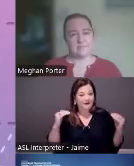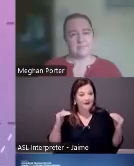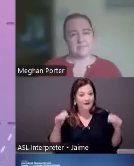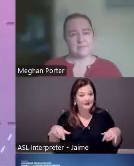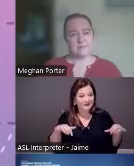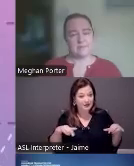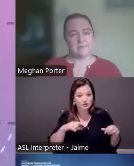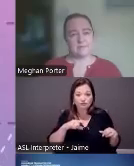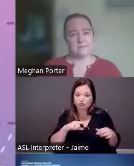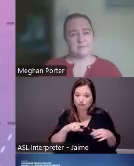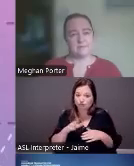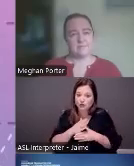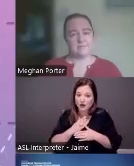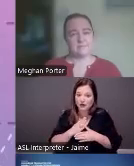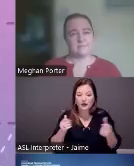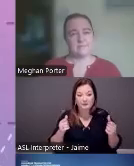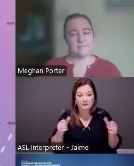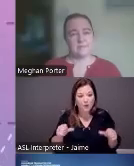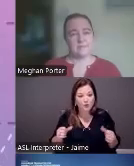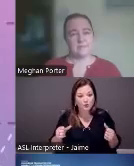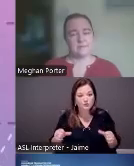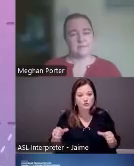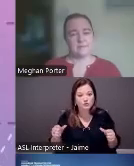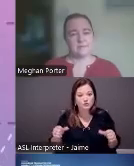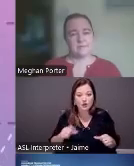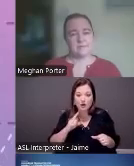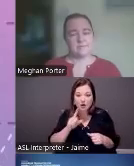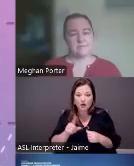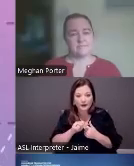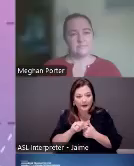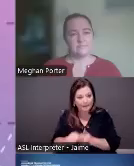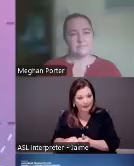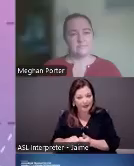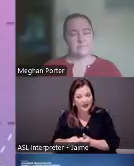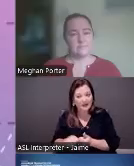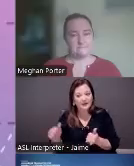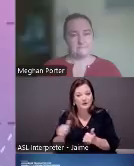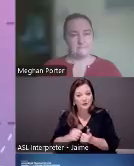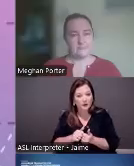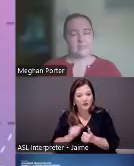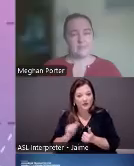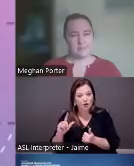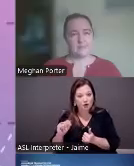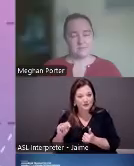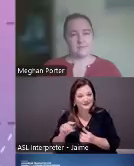posts that are compliant with alt text and captions.